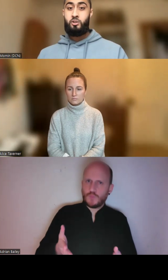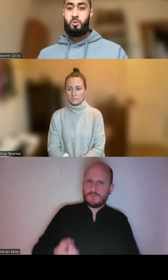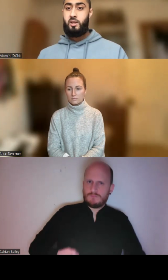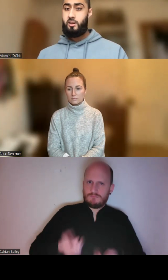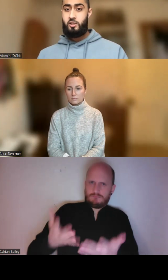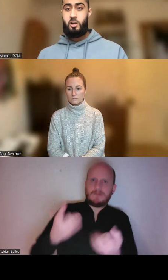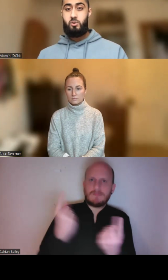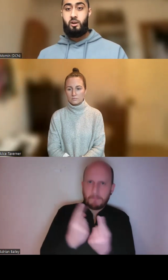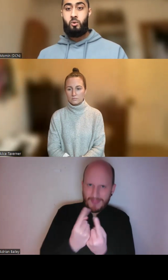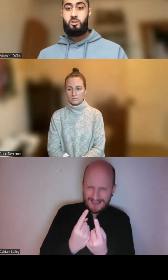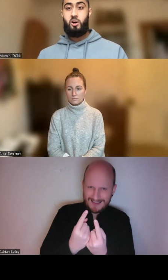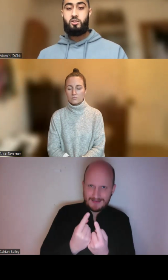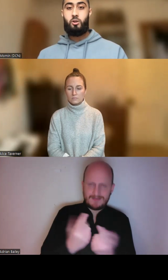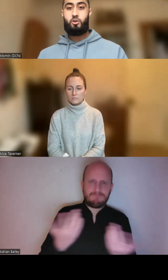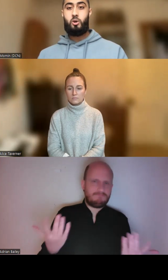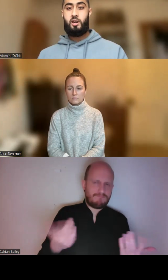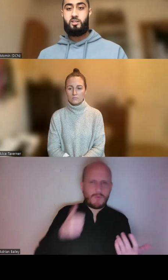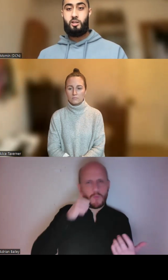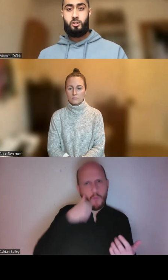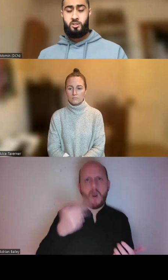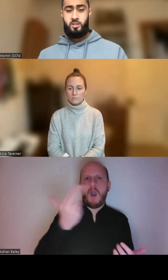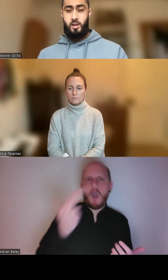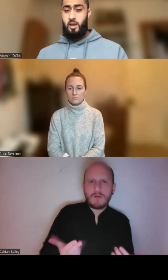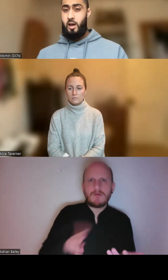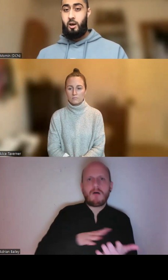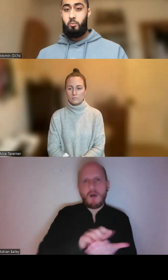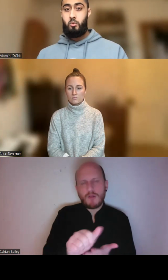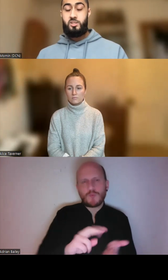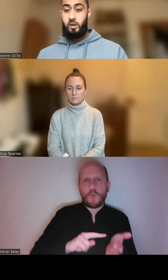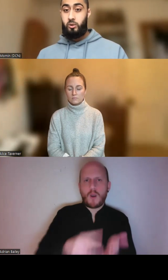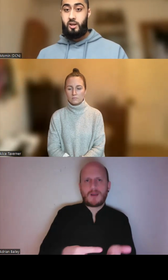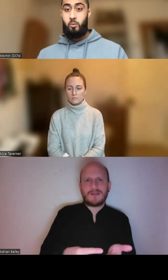Just with anything in general, I know as arts and culture organizations, we see it all the time.